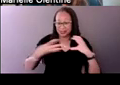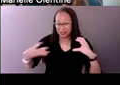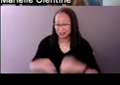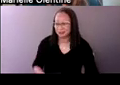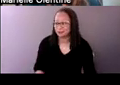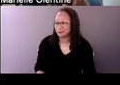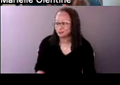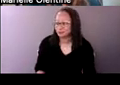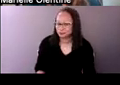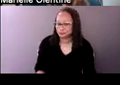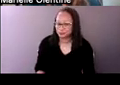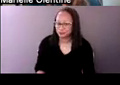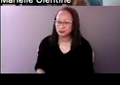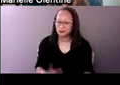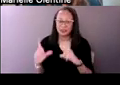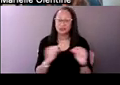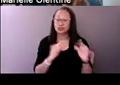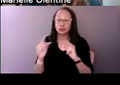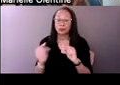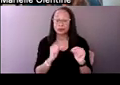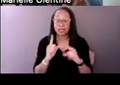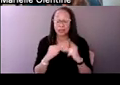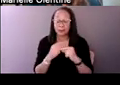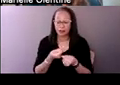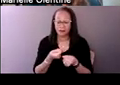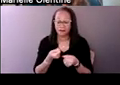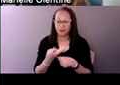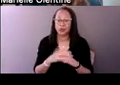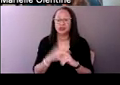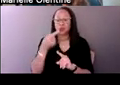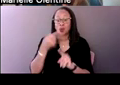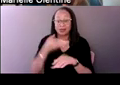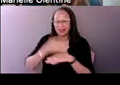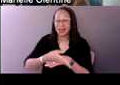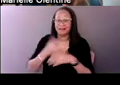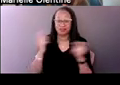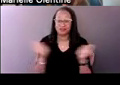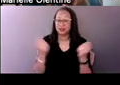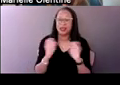previous films played at Sundance, and of those 35